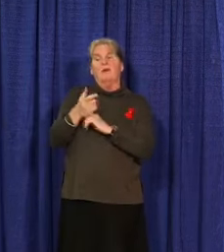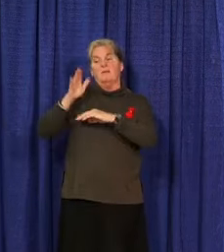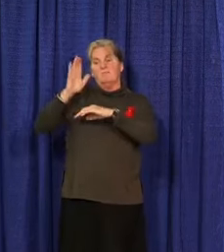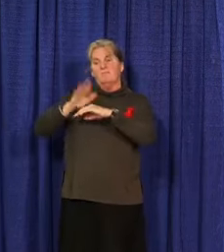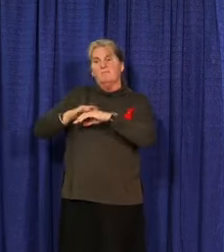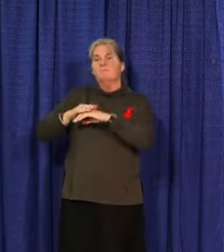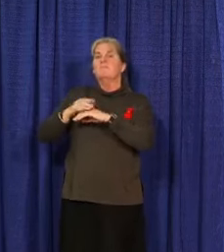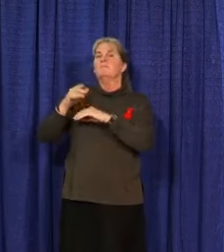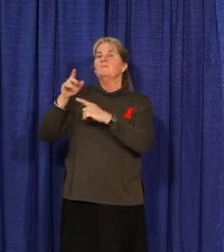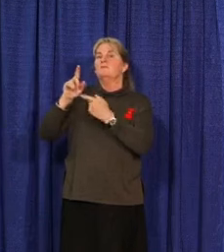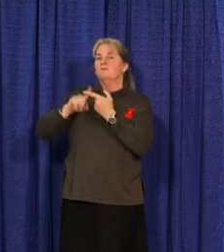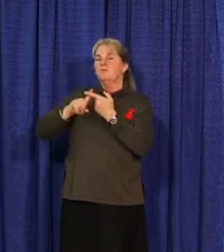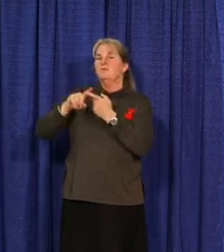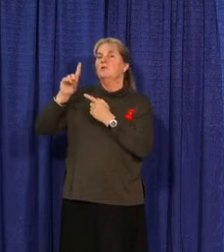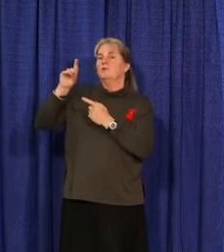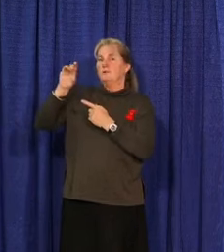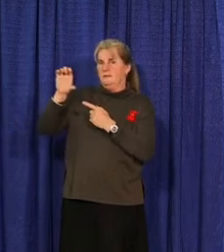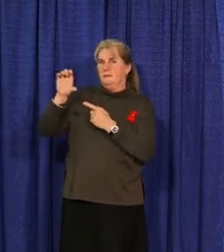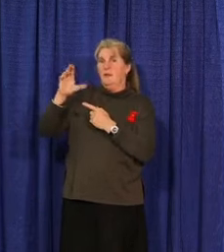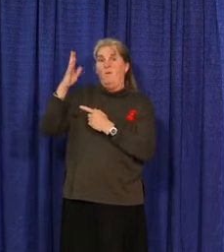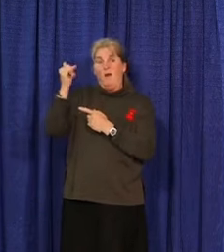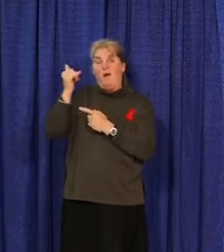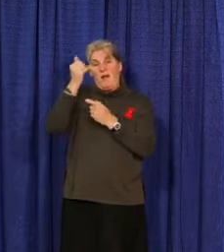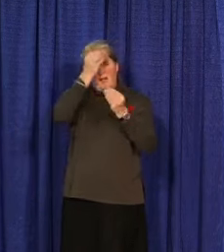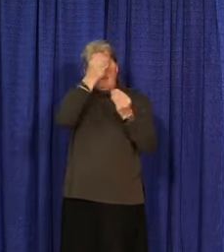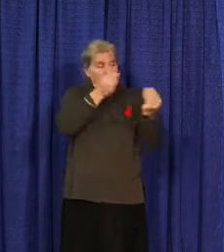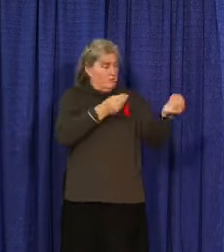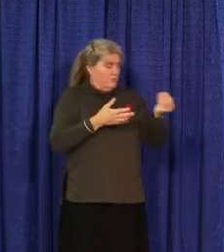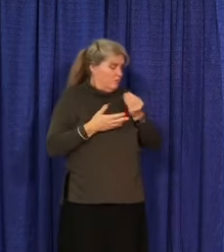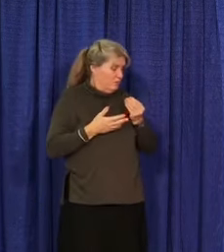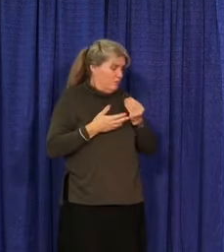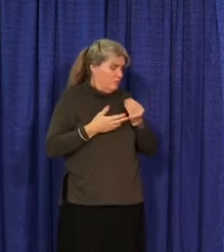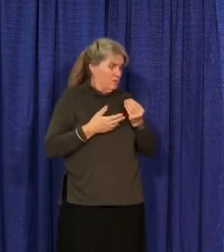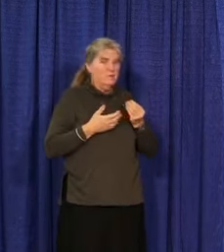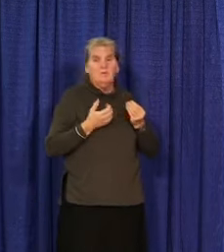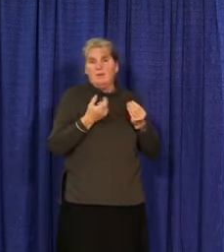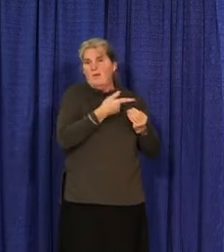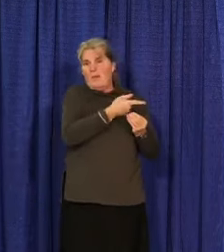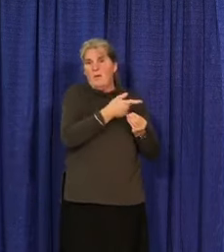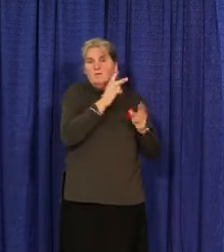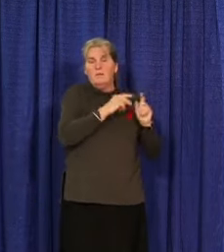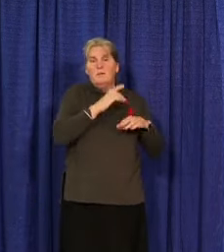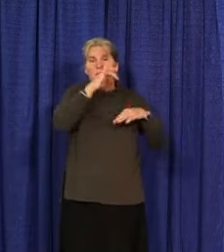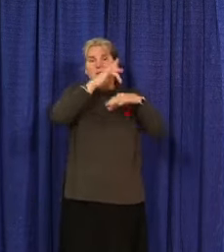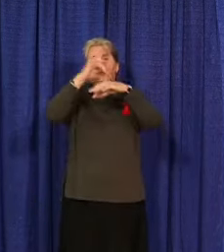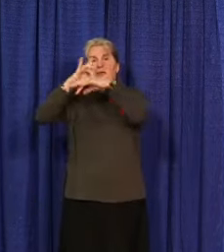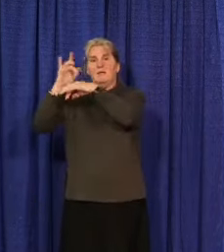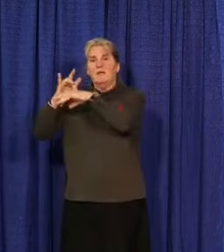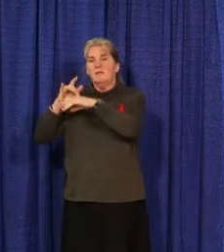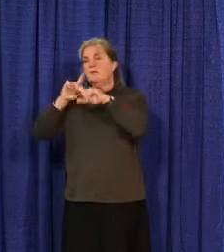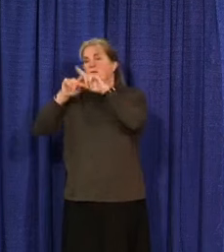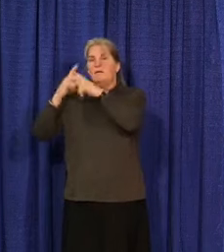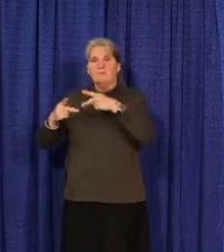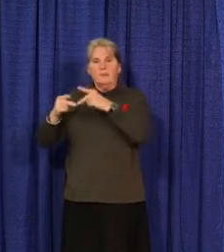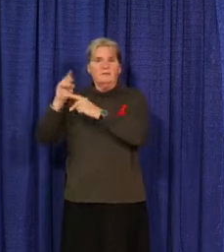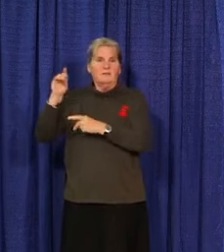notice to Dawson as a whole because all the information we had was that multiple tourist sites were visited.